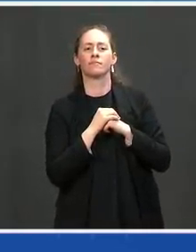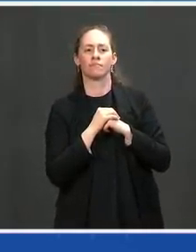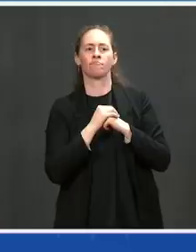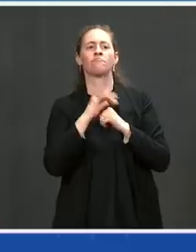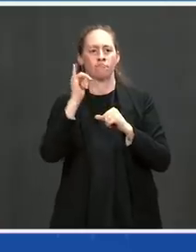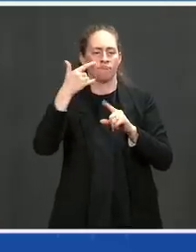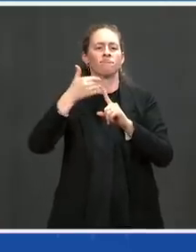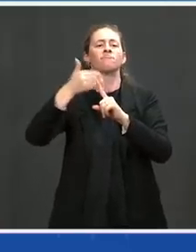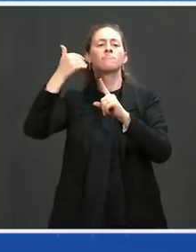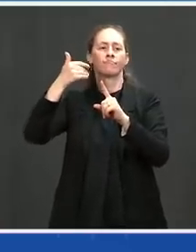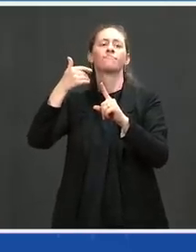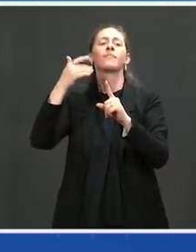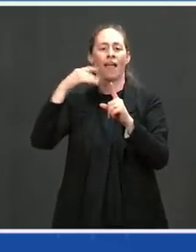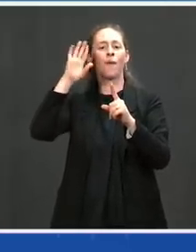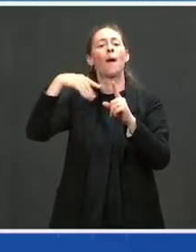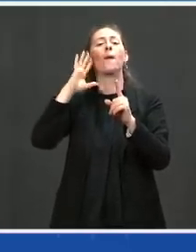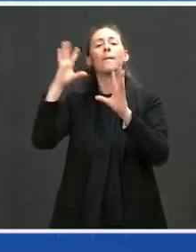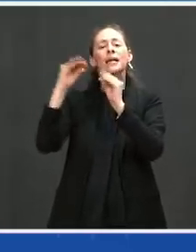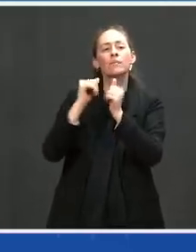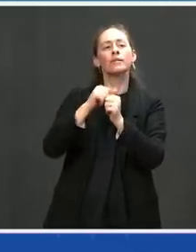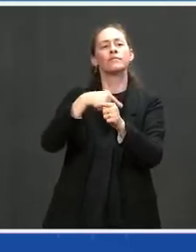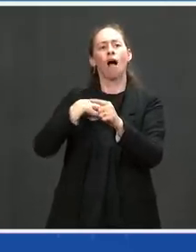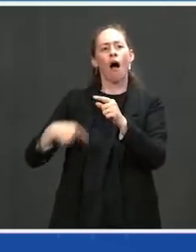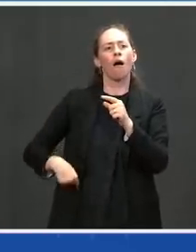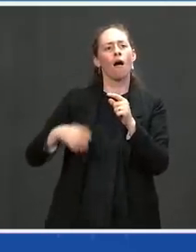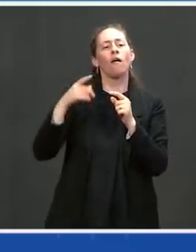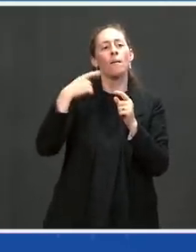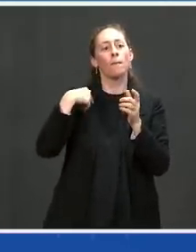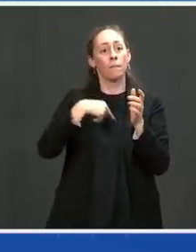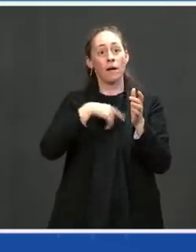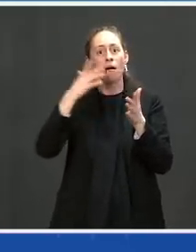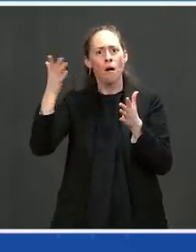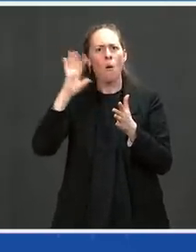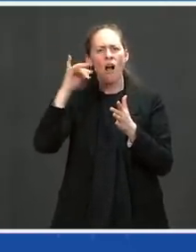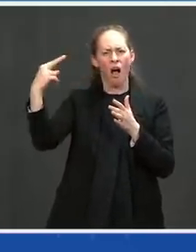that's not why I did it -- I met with our allies and how we're going to hold